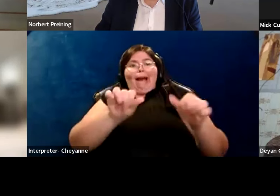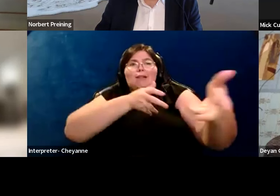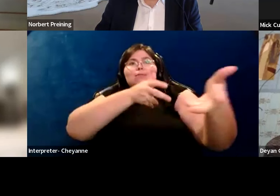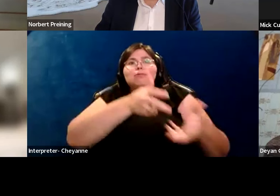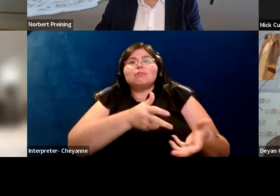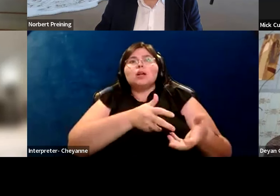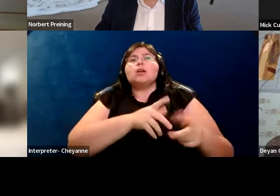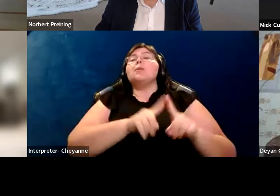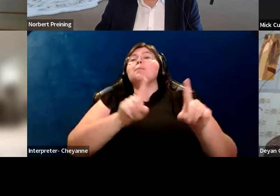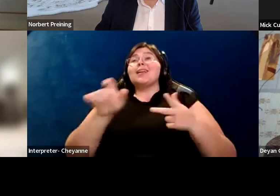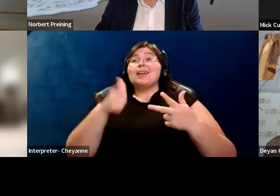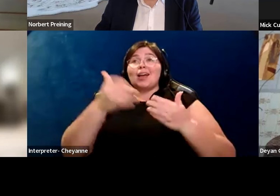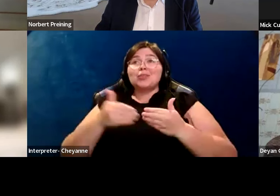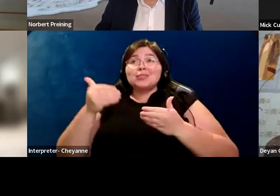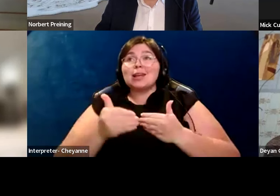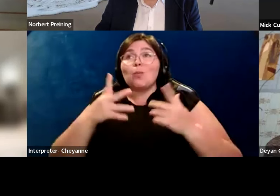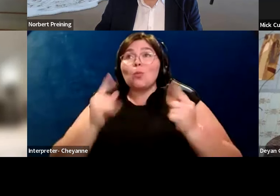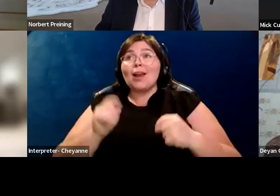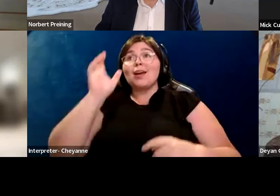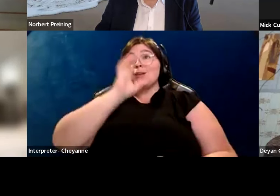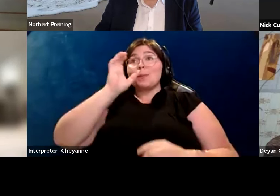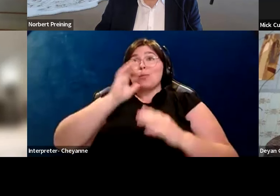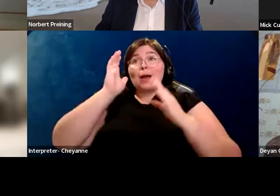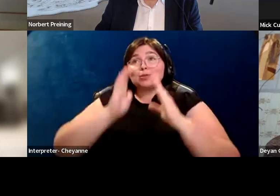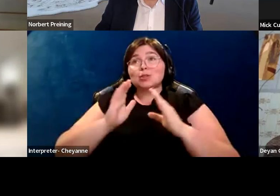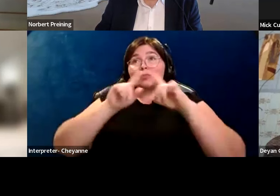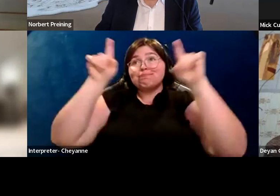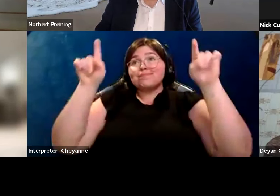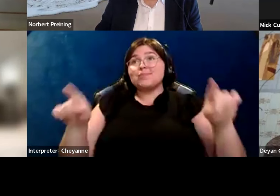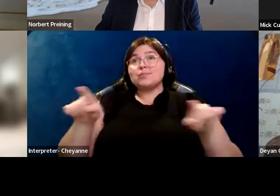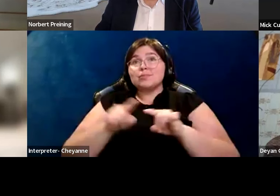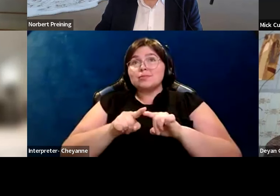which is that the browser then makes, I guess what is called the accessibility tree, which